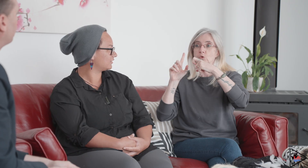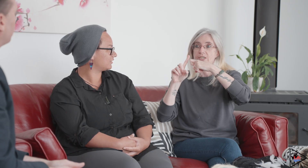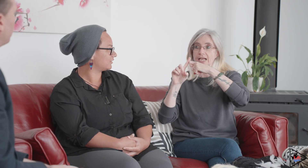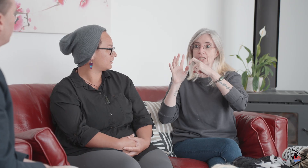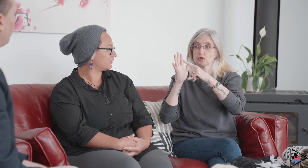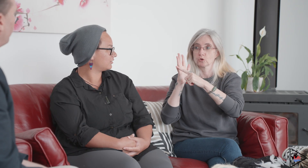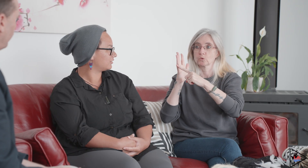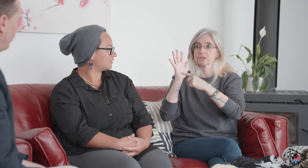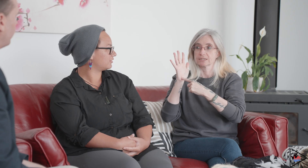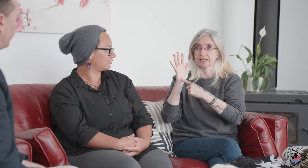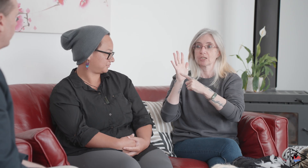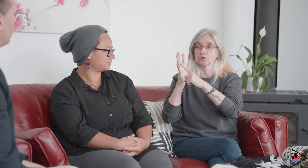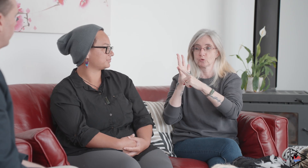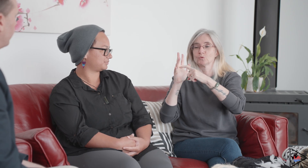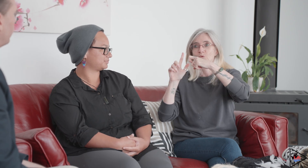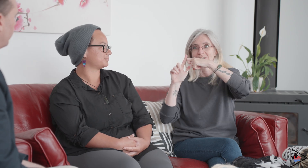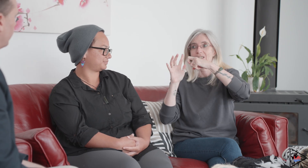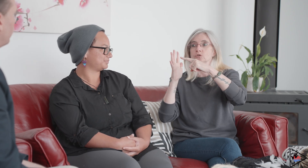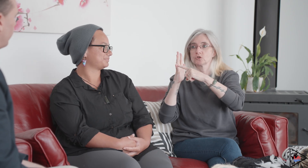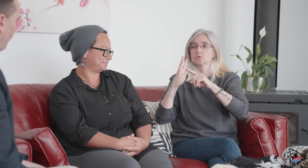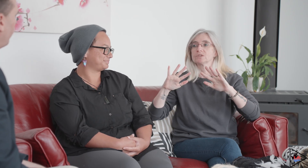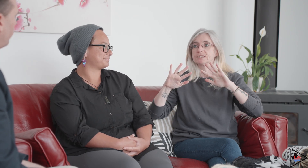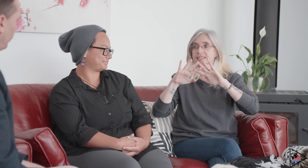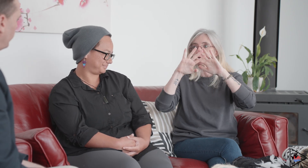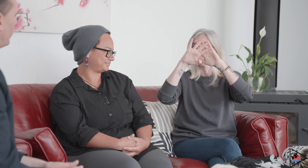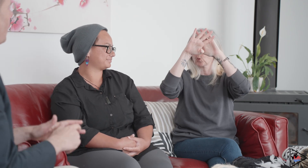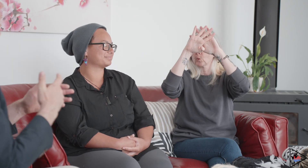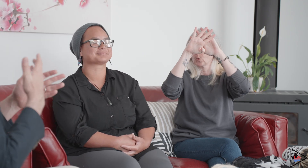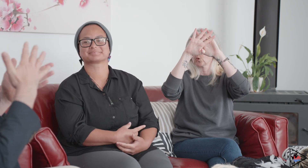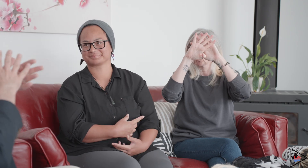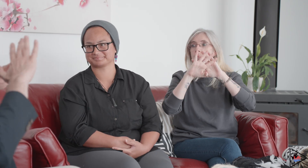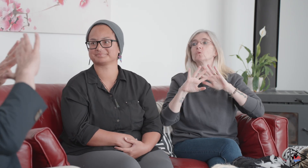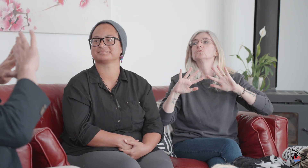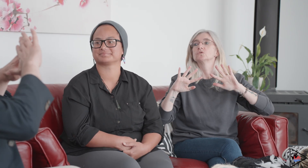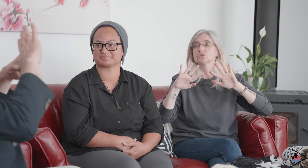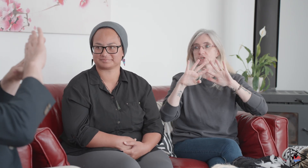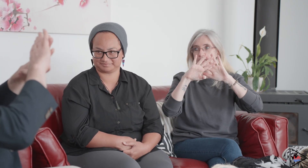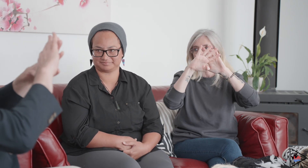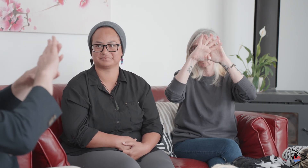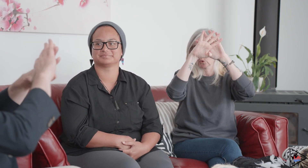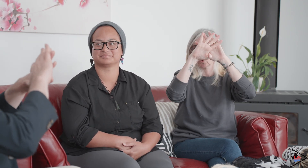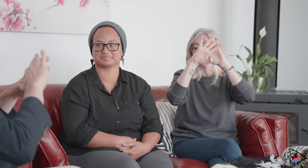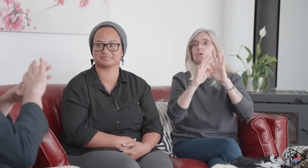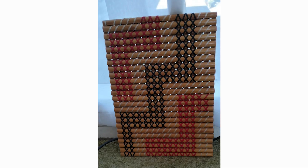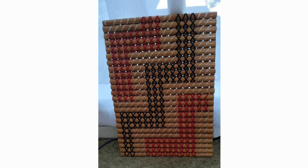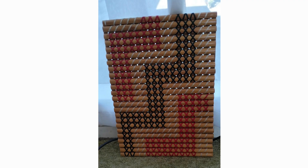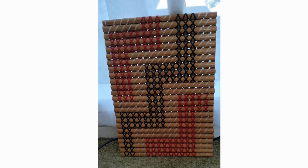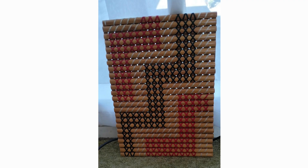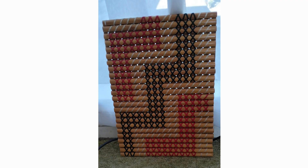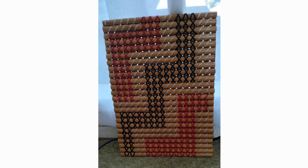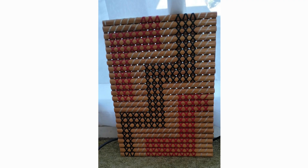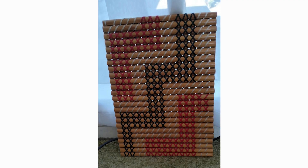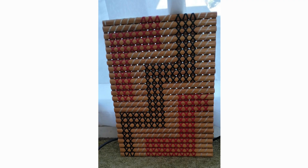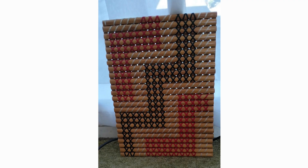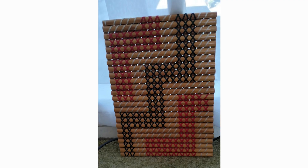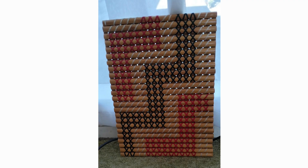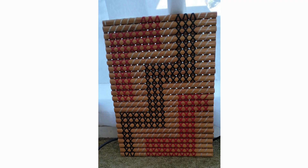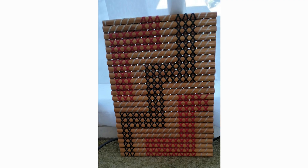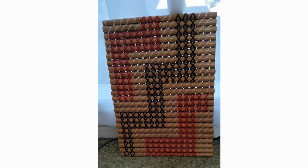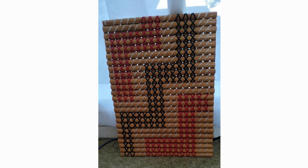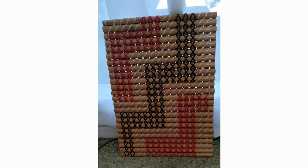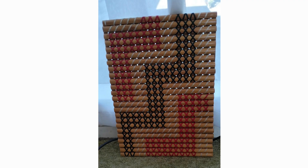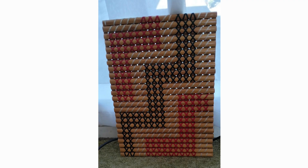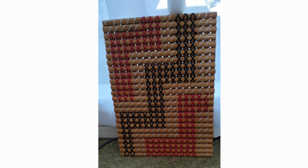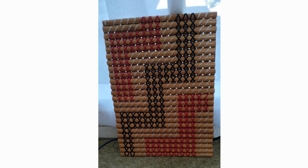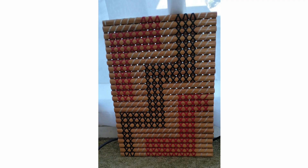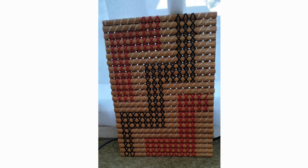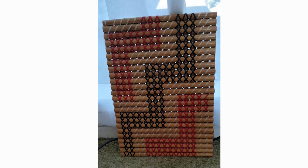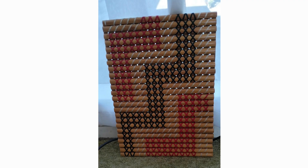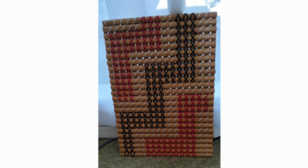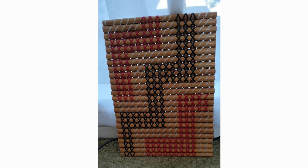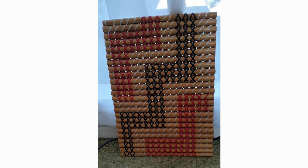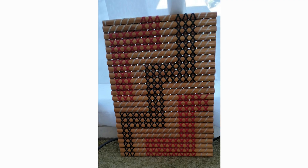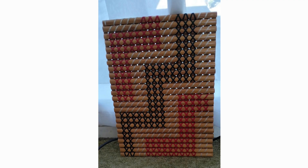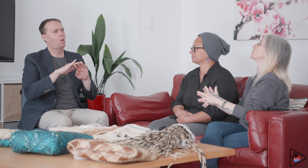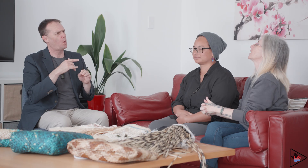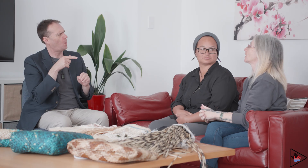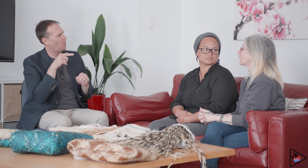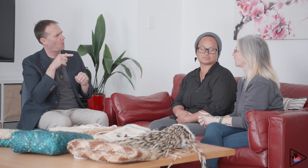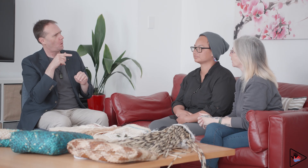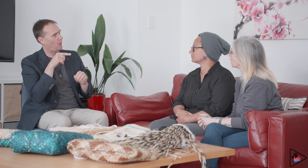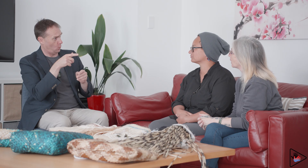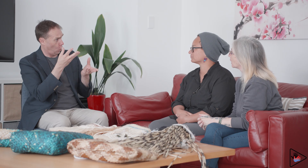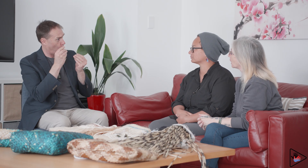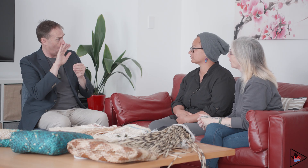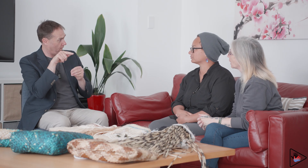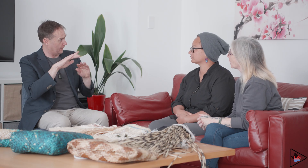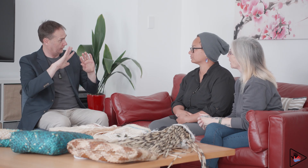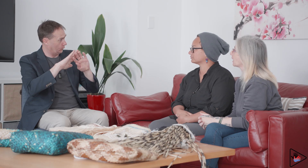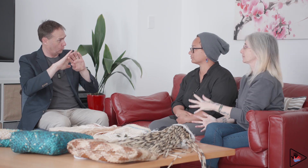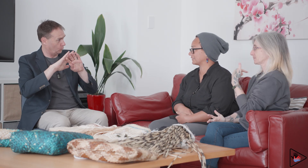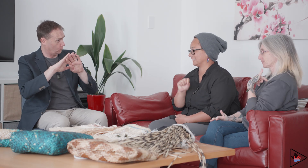What is that? Ah yes Andrew that's called tukutuku and that's the sign tukutuku tukutuku like this.